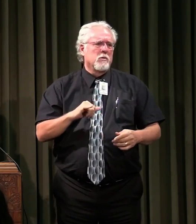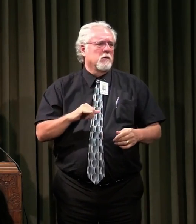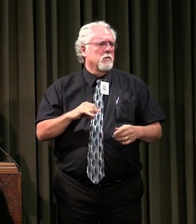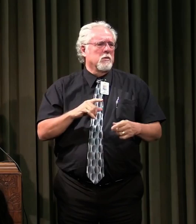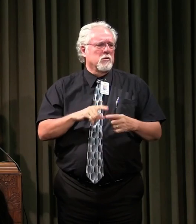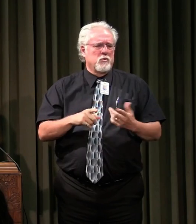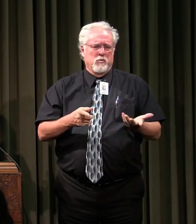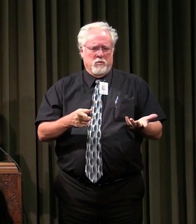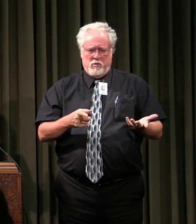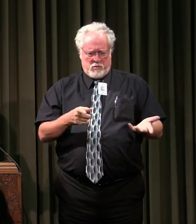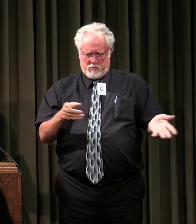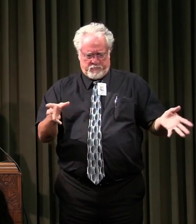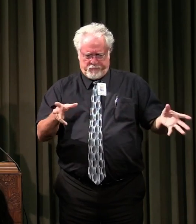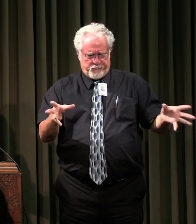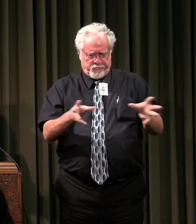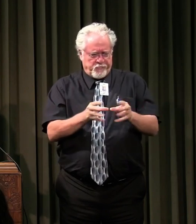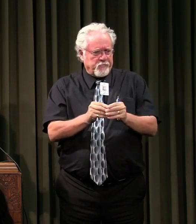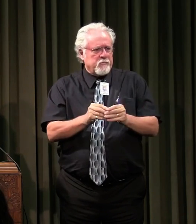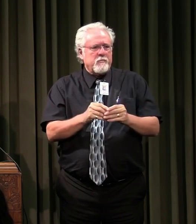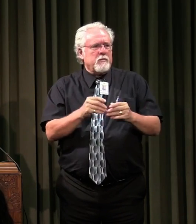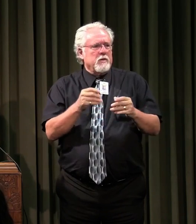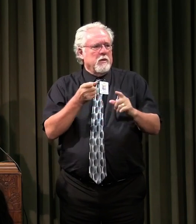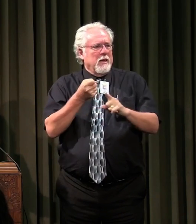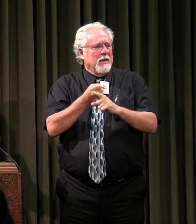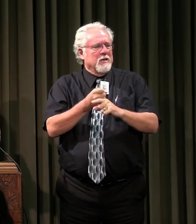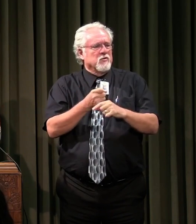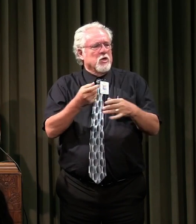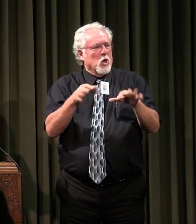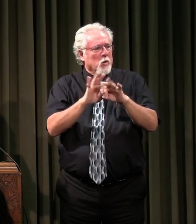that adequately finds critical priorities when you're short six hundred